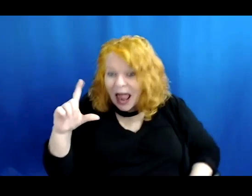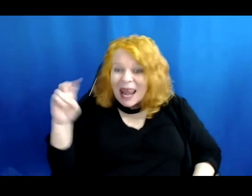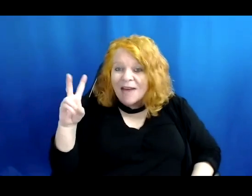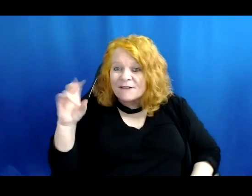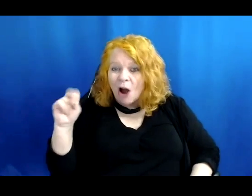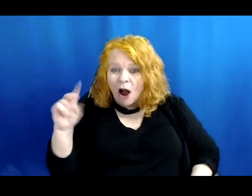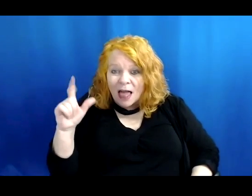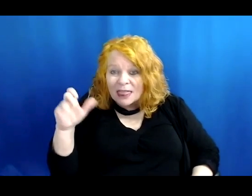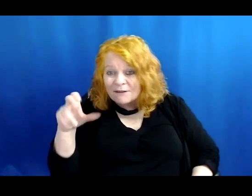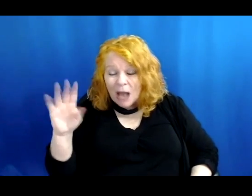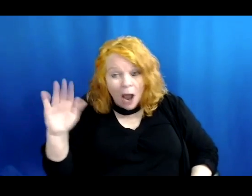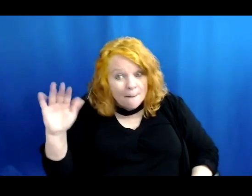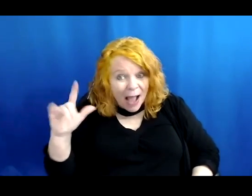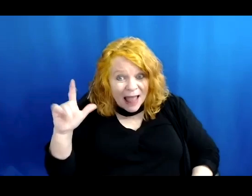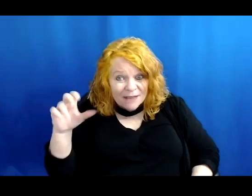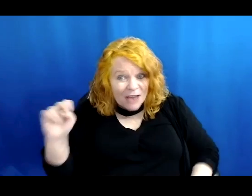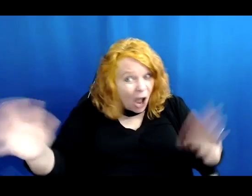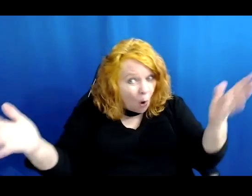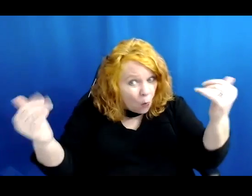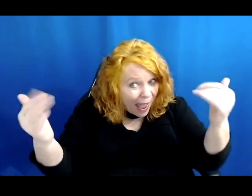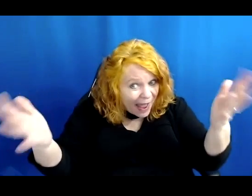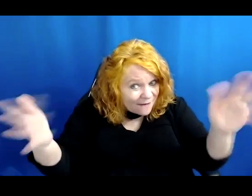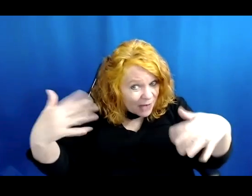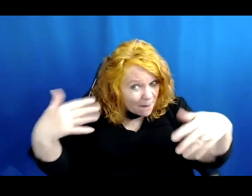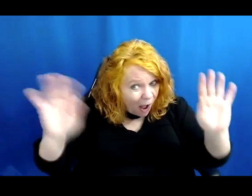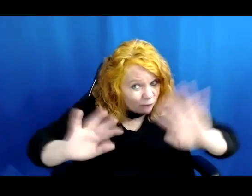Addy, Addy, goodbye Addy. >>> Le'Von, Le'Von, goodbye Le'Von. Give me